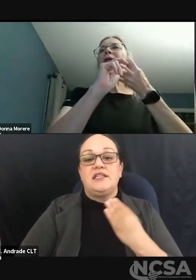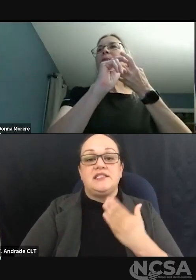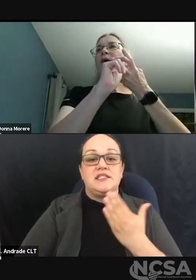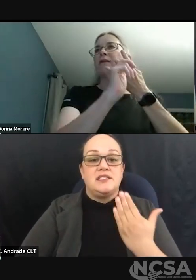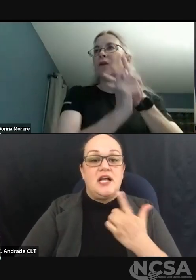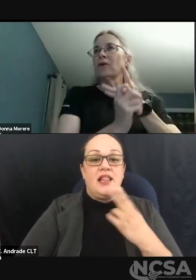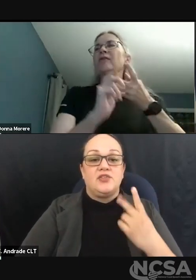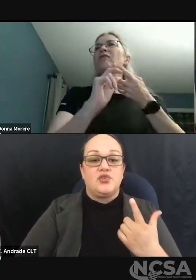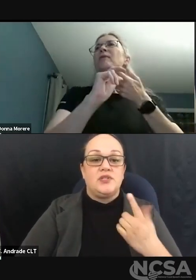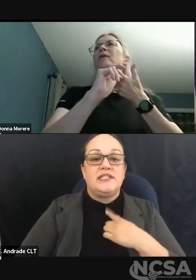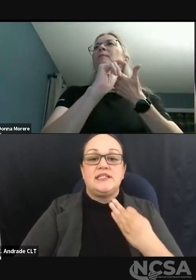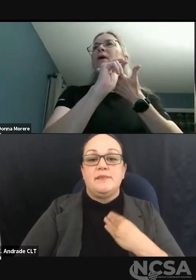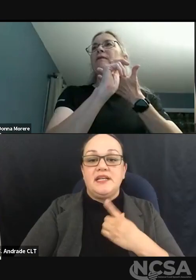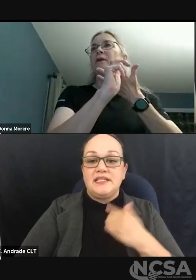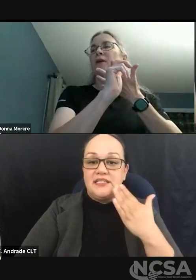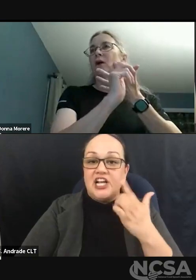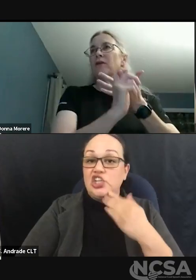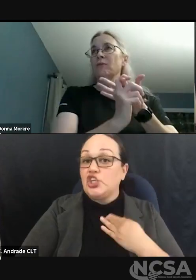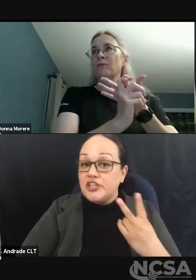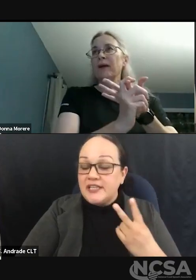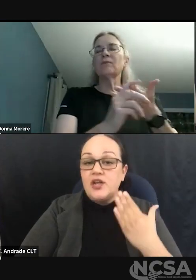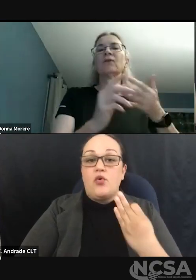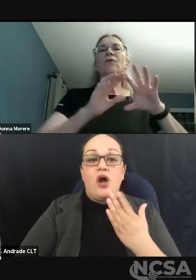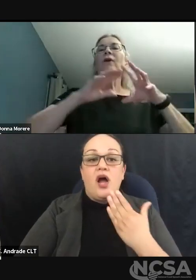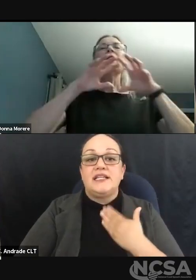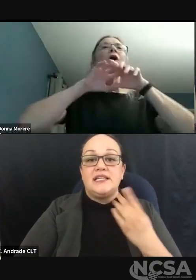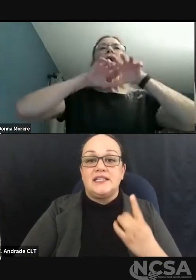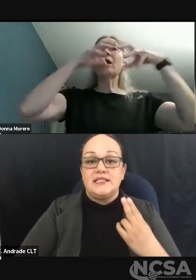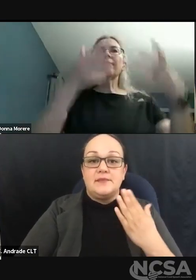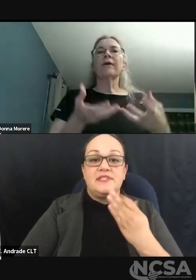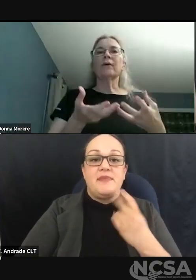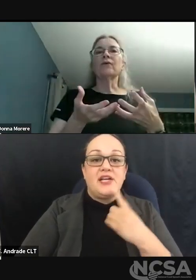part of a learning disability, part of a an autism spectrum disorder, all of those